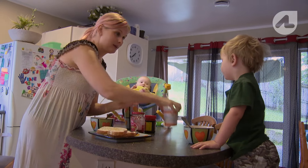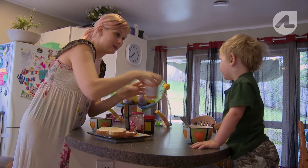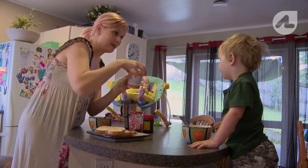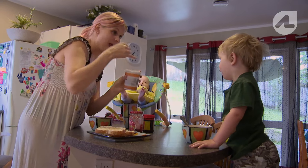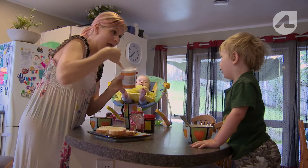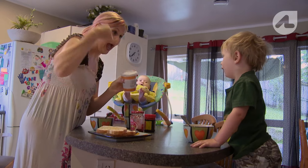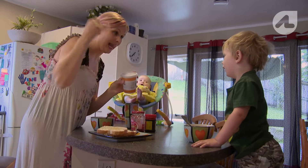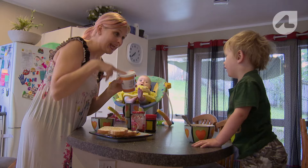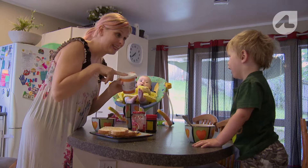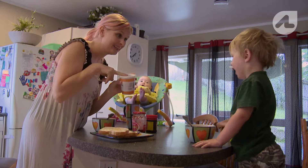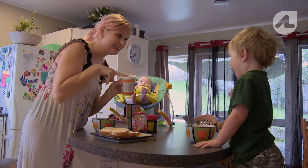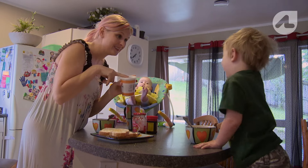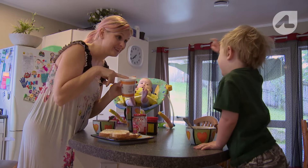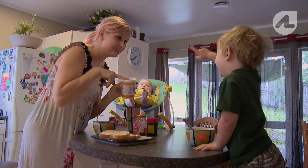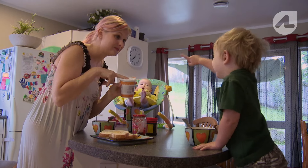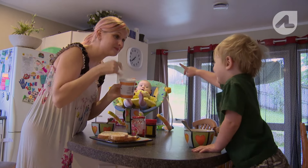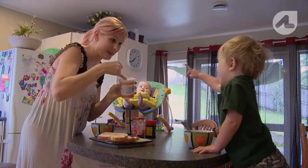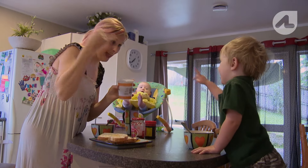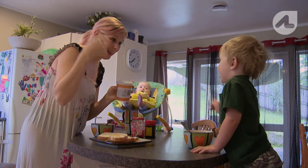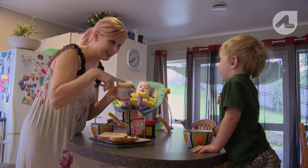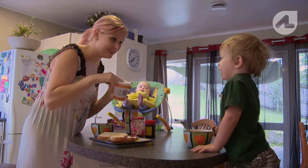Just honey? Yes ok.